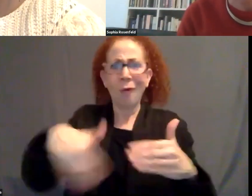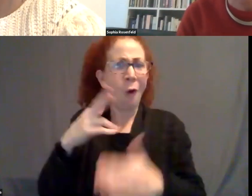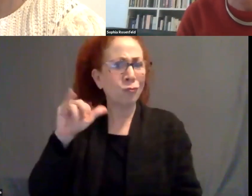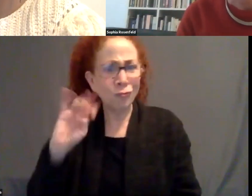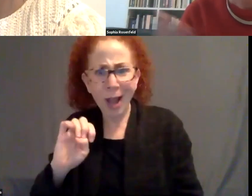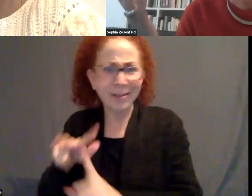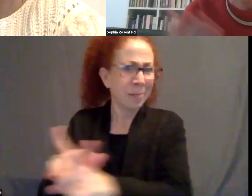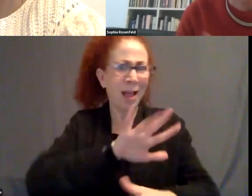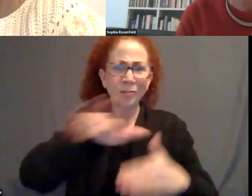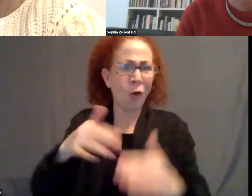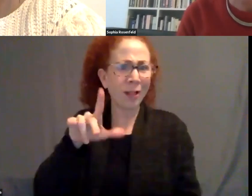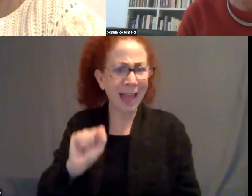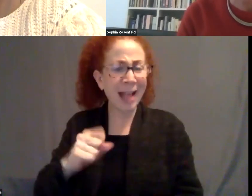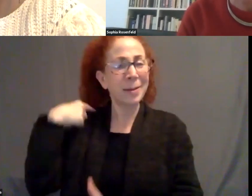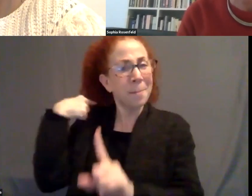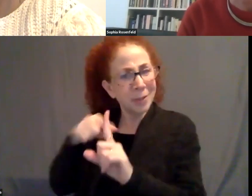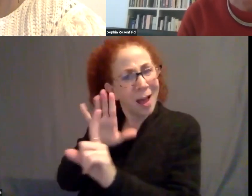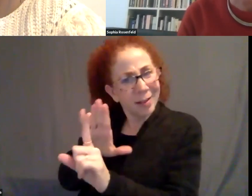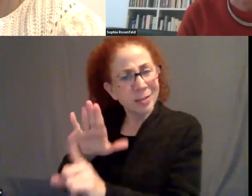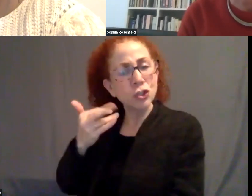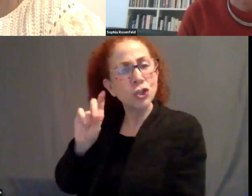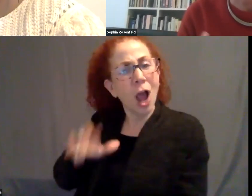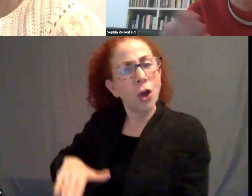of cleavages, but it has this strange--